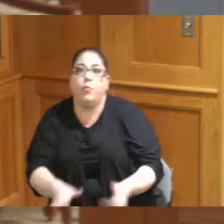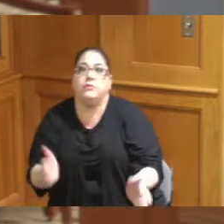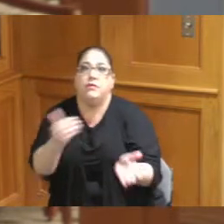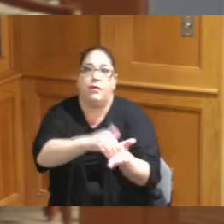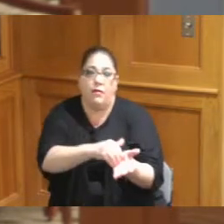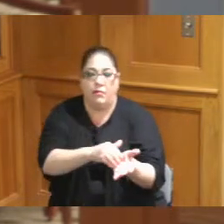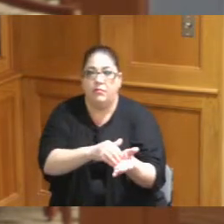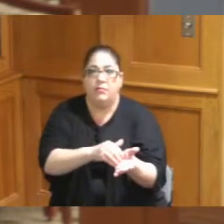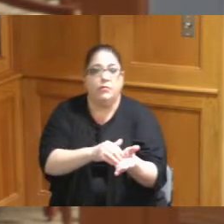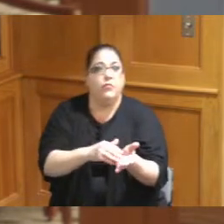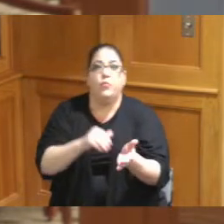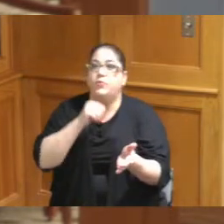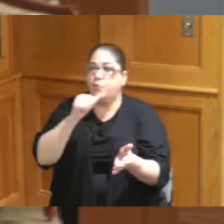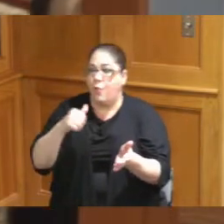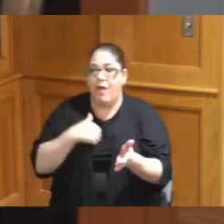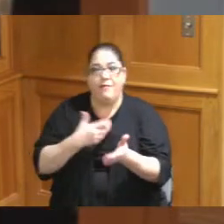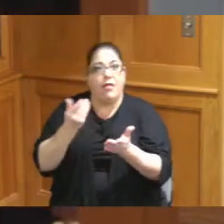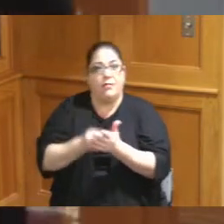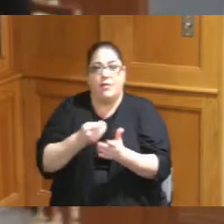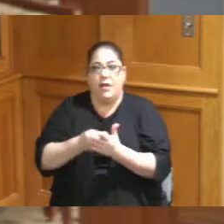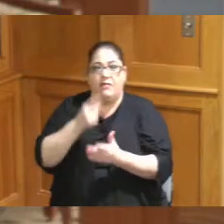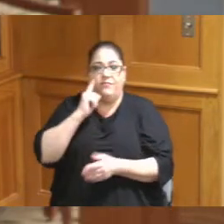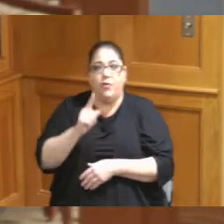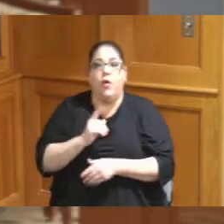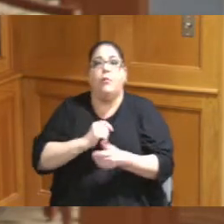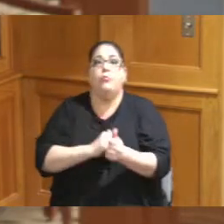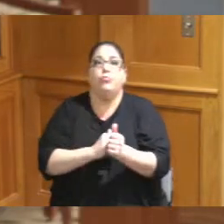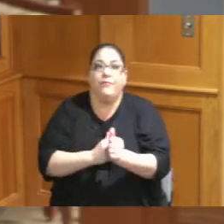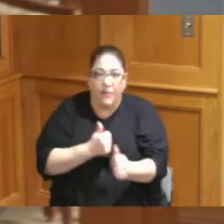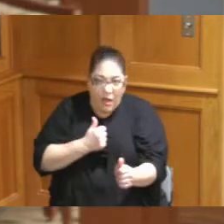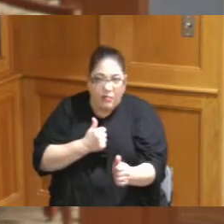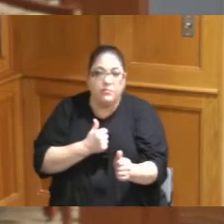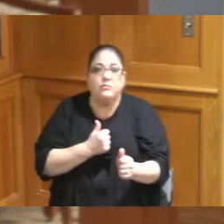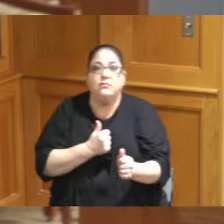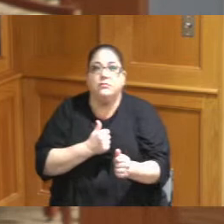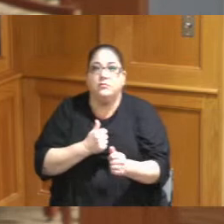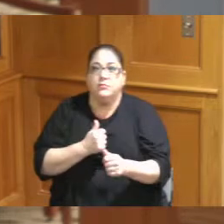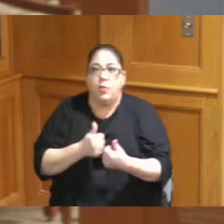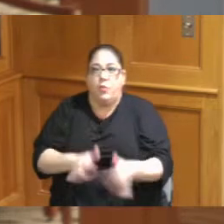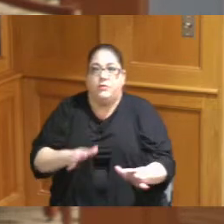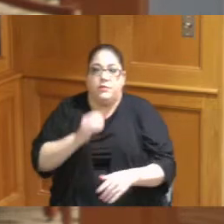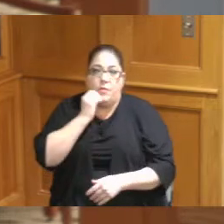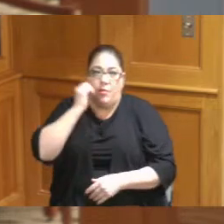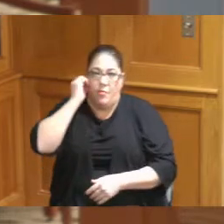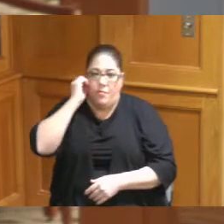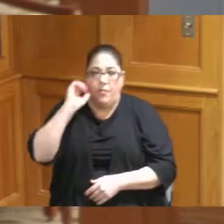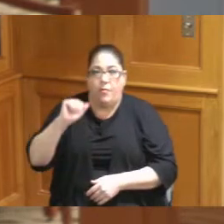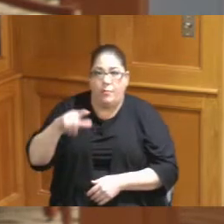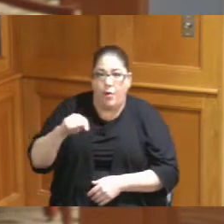do anything preventative and the reasons to do that are one it's so much cheaper you can help